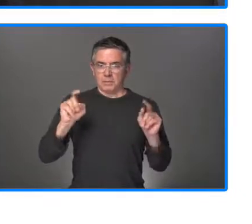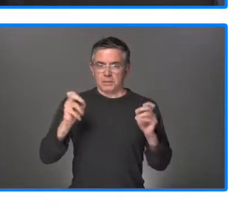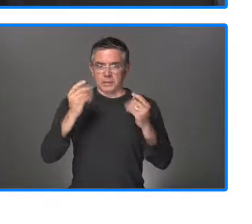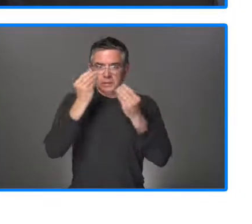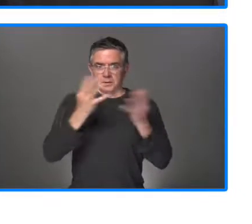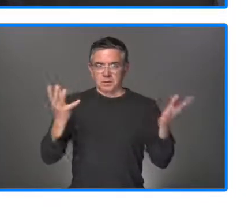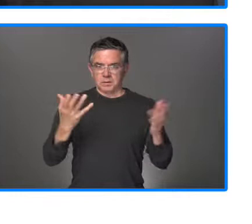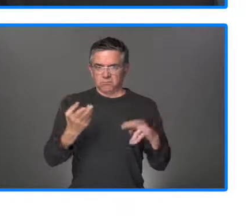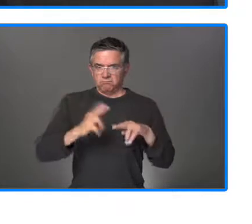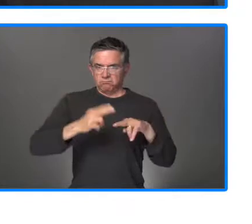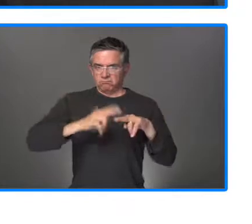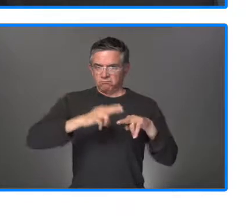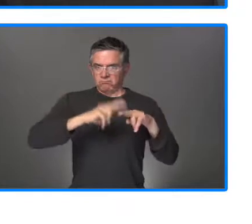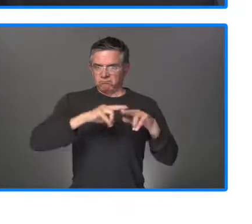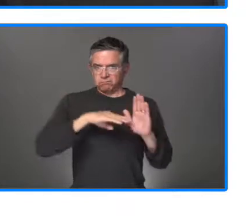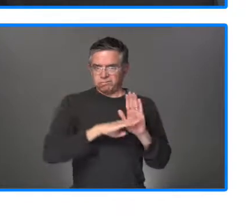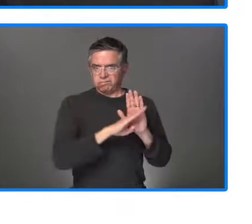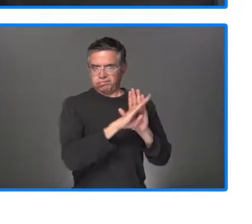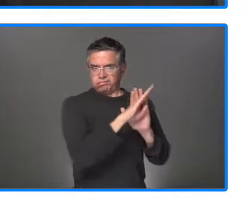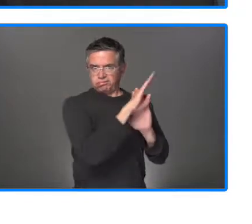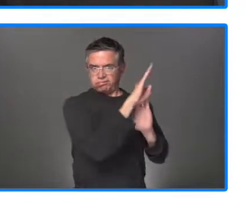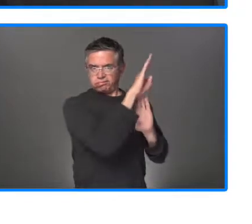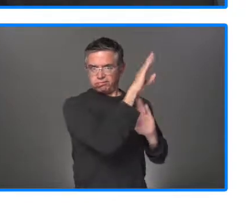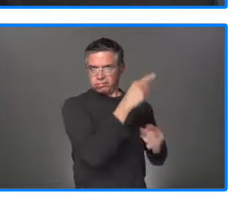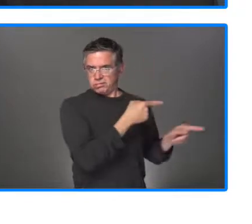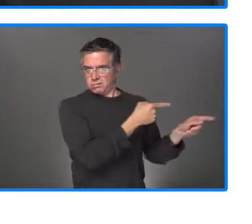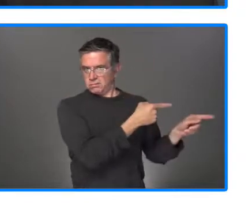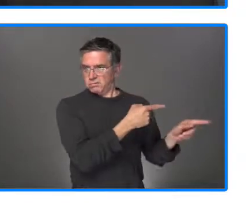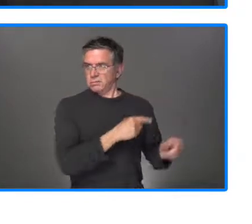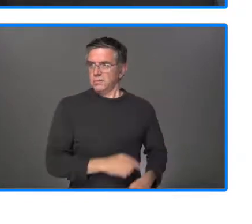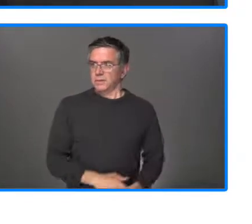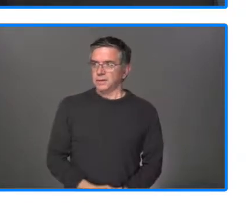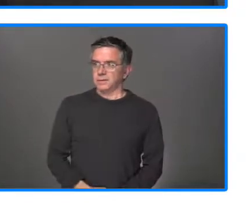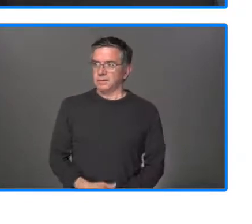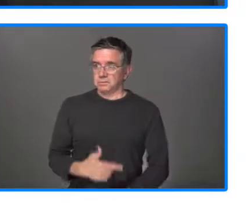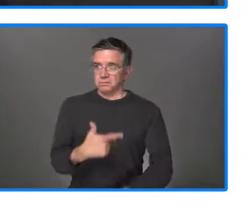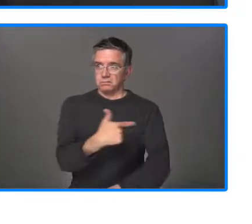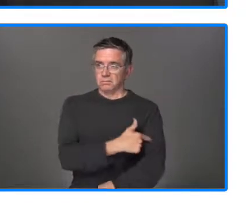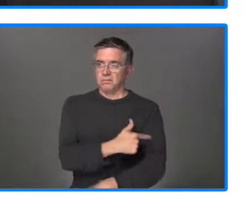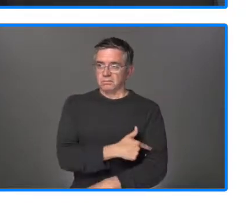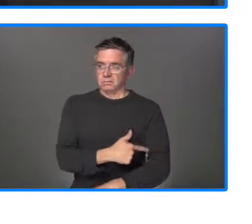that many of the vaccinations that have been given by our generous Tribal Public Health colleagues